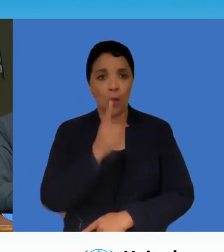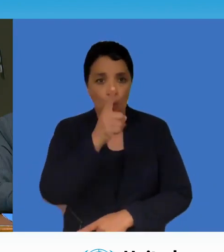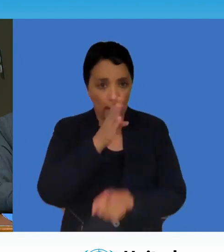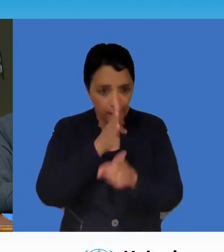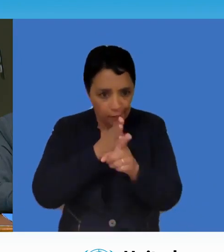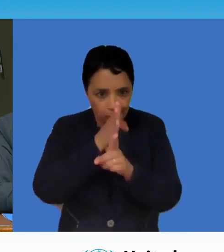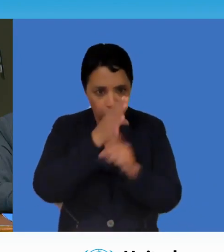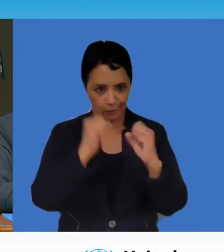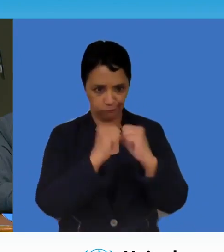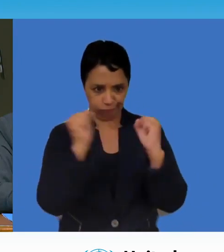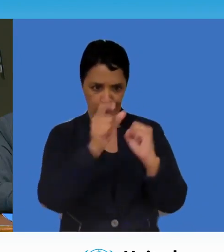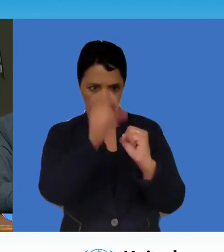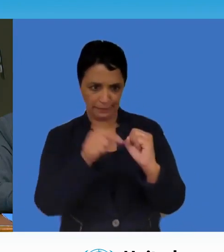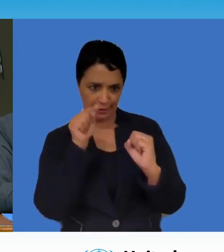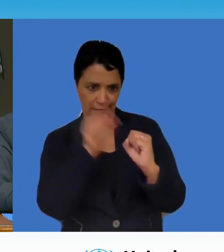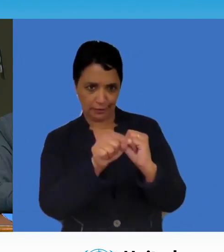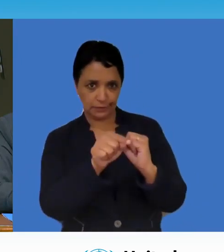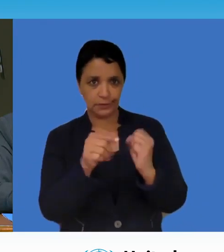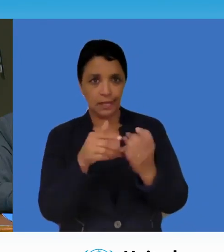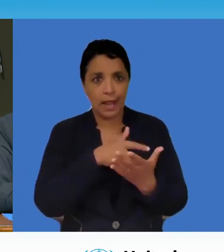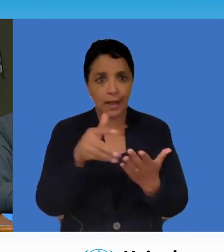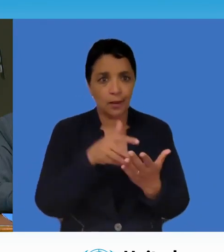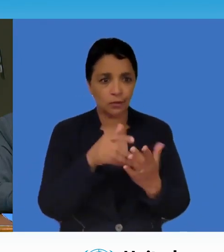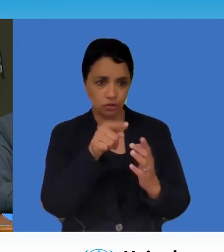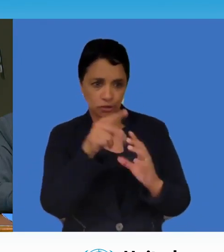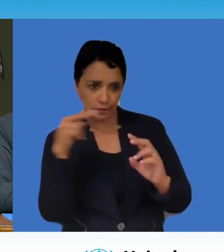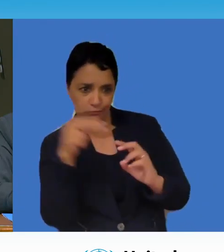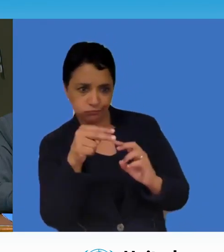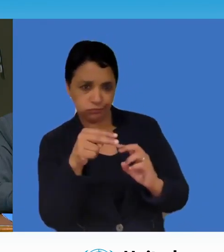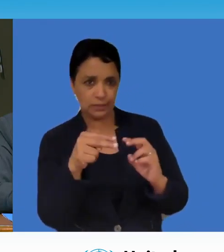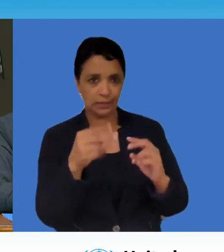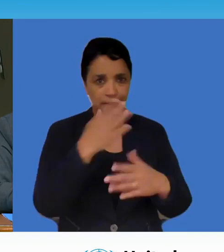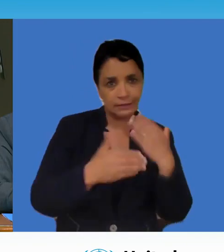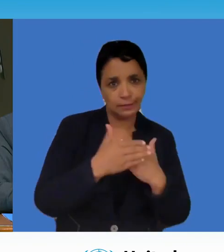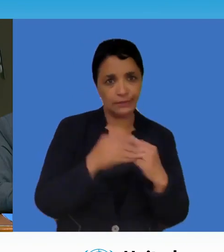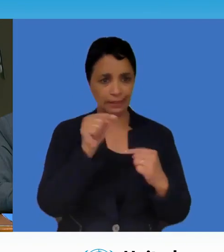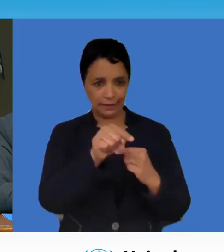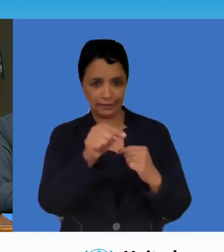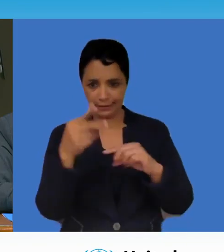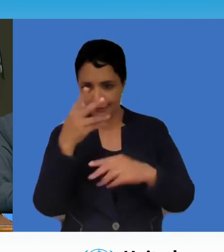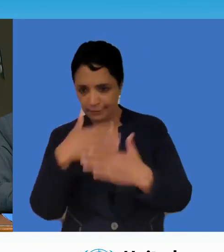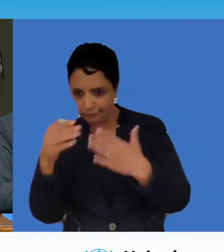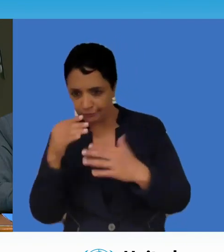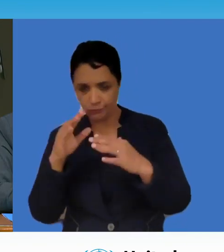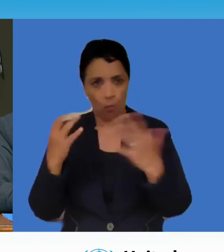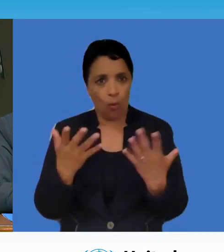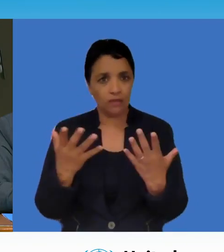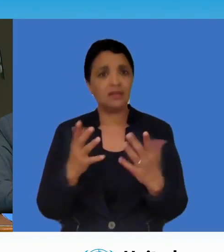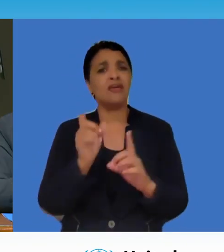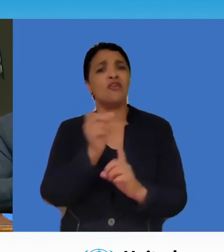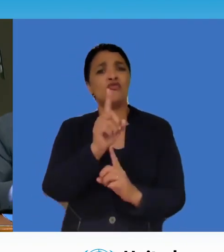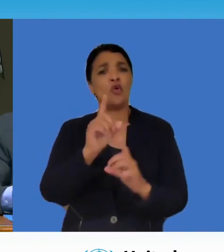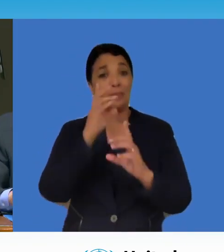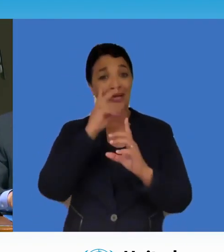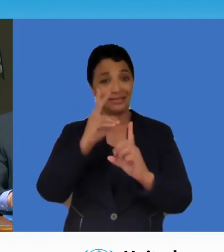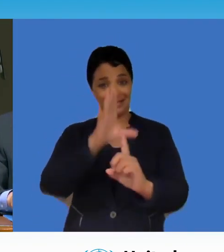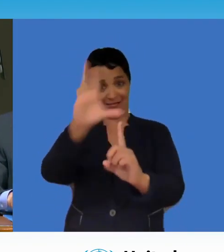to not just look at a person using a particular lens disability it's important to look at that